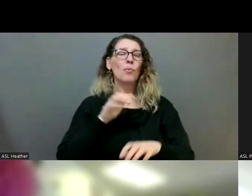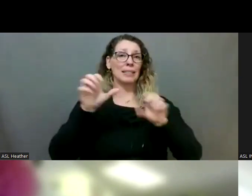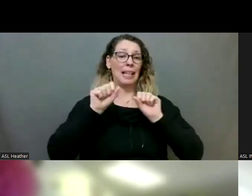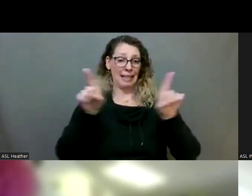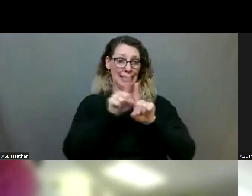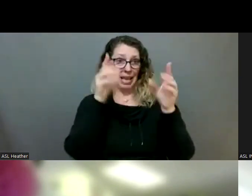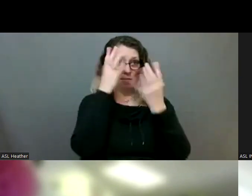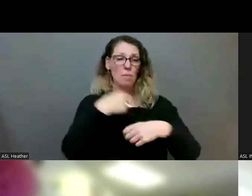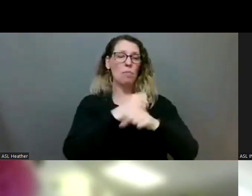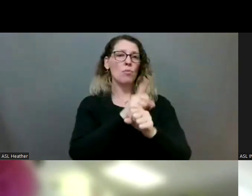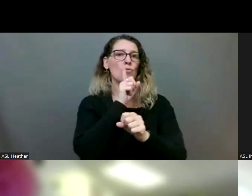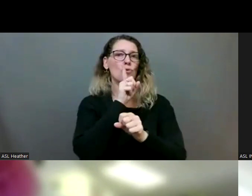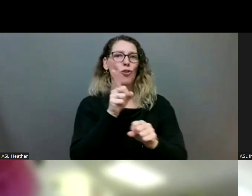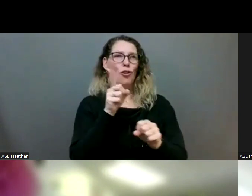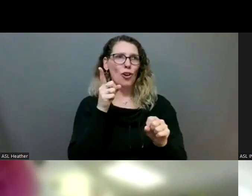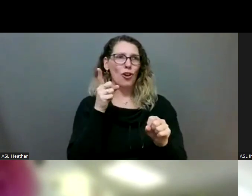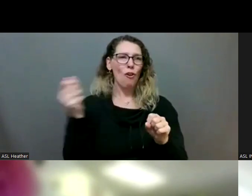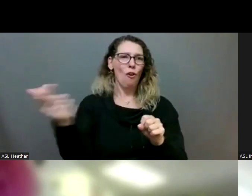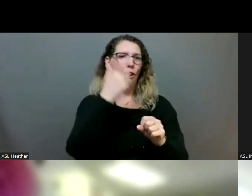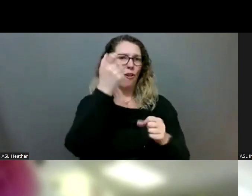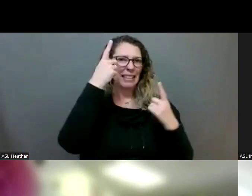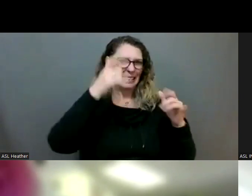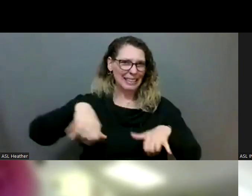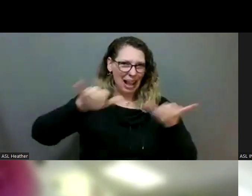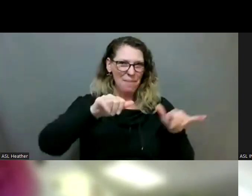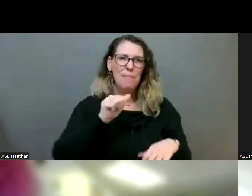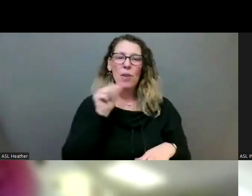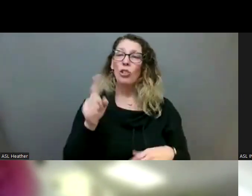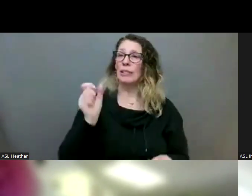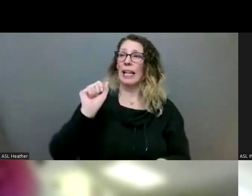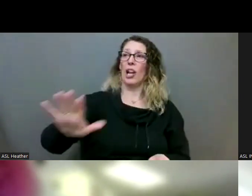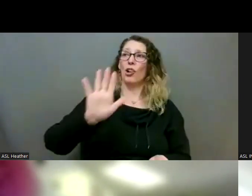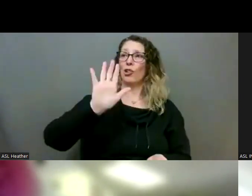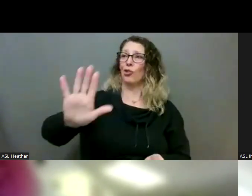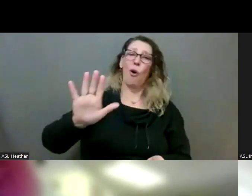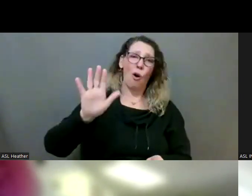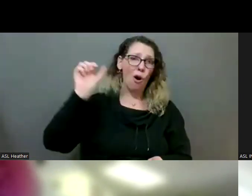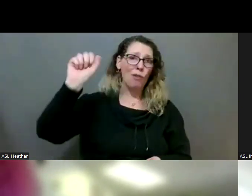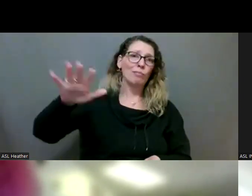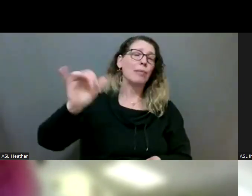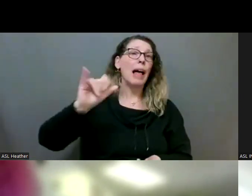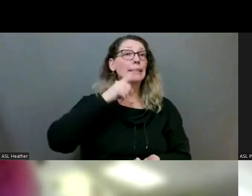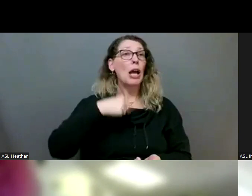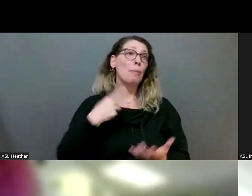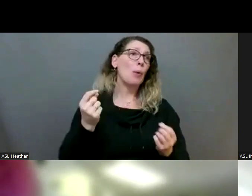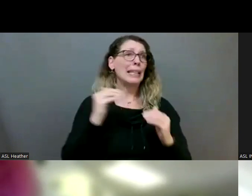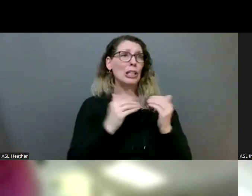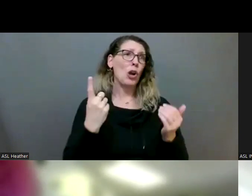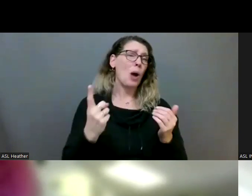that people are defining things in the same way; so not just saying here's your menu of I see people wanting like tell me what a Tier 1 intervention could be,